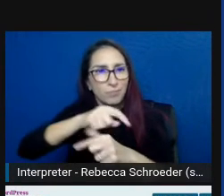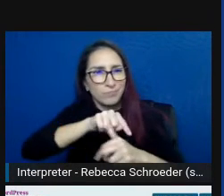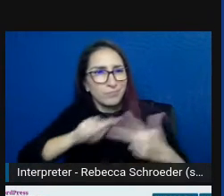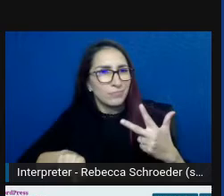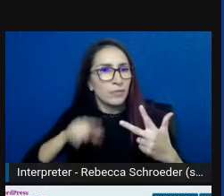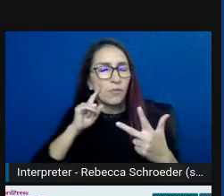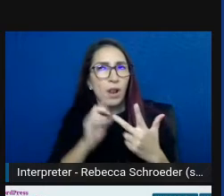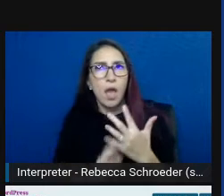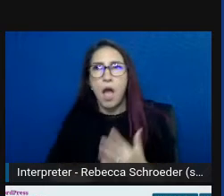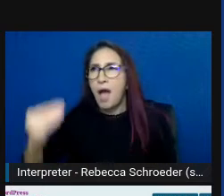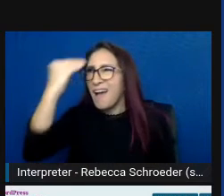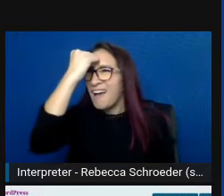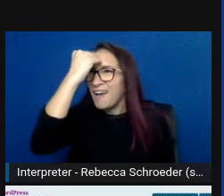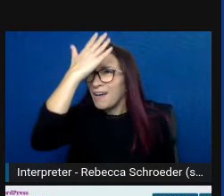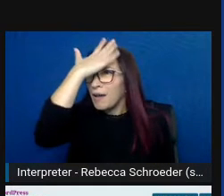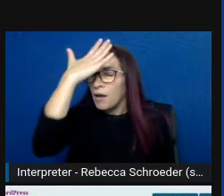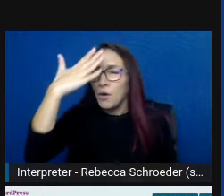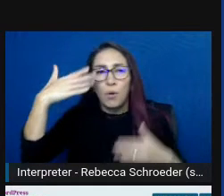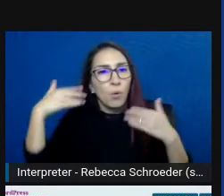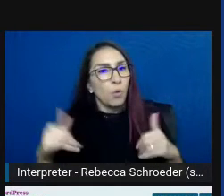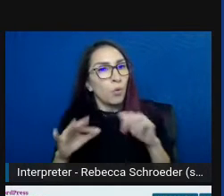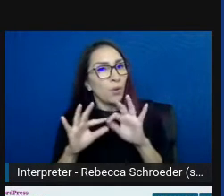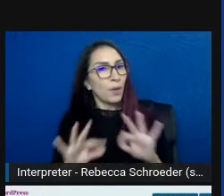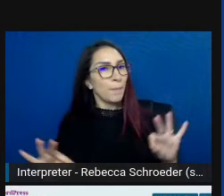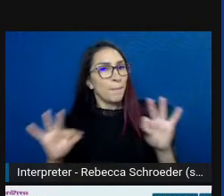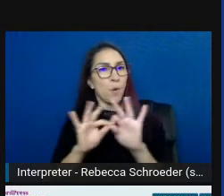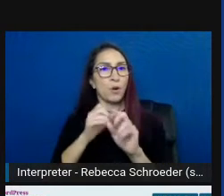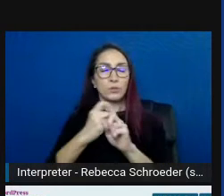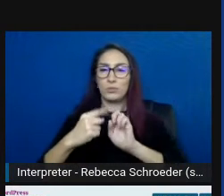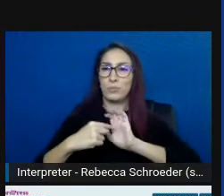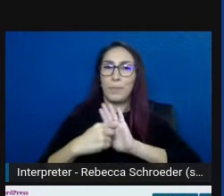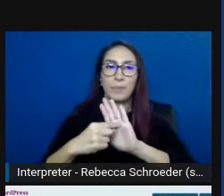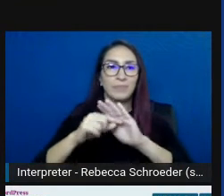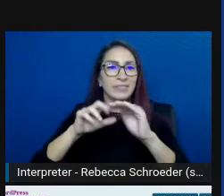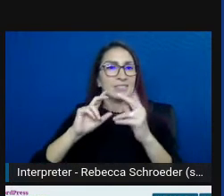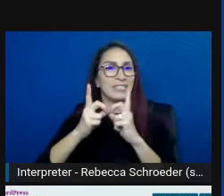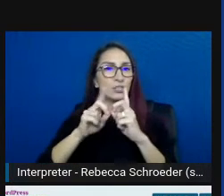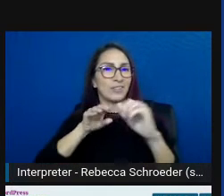of digital accessibility. As a wheelchair user, I was already aware of